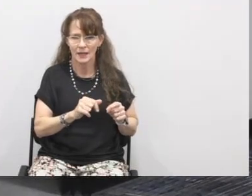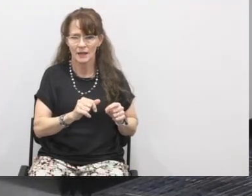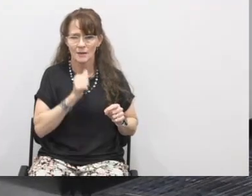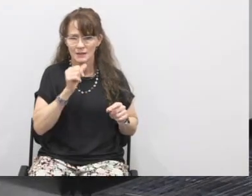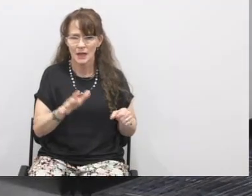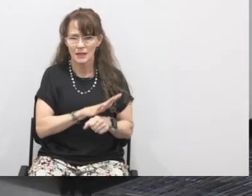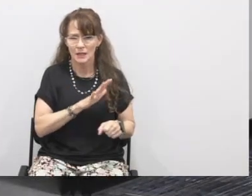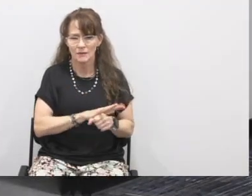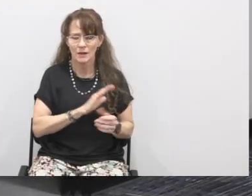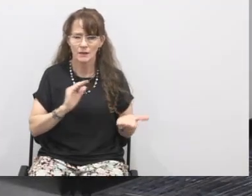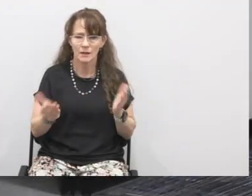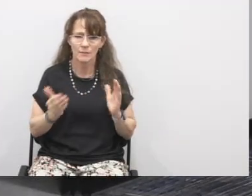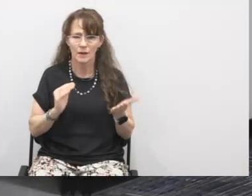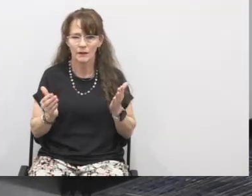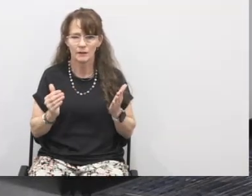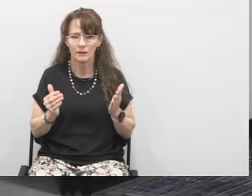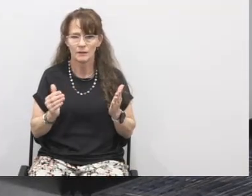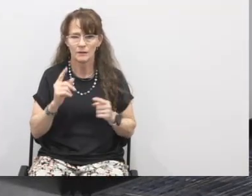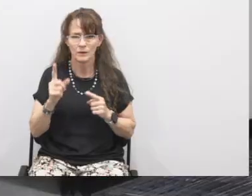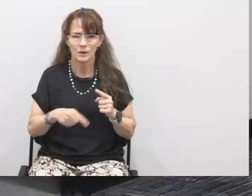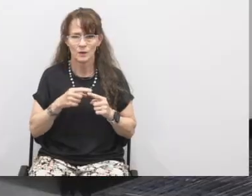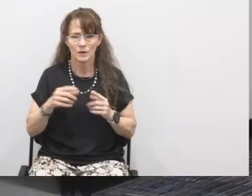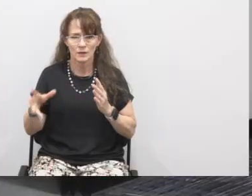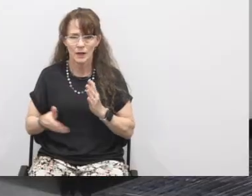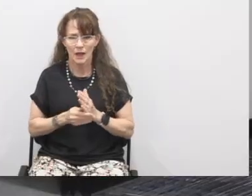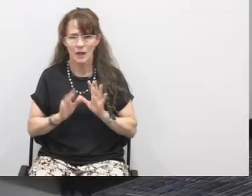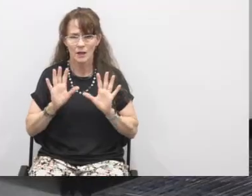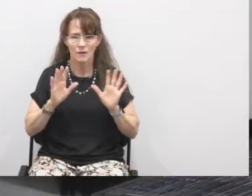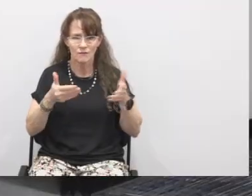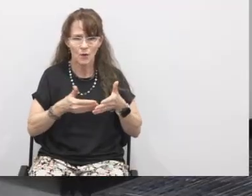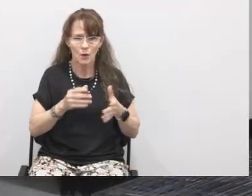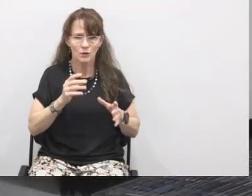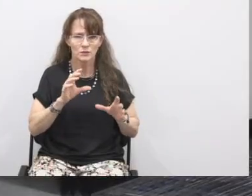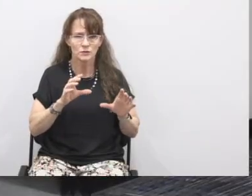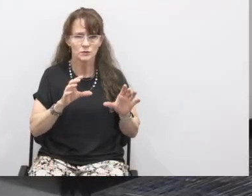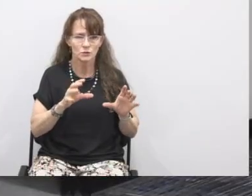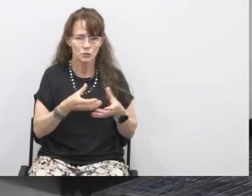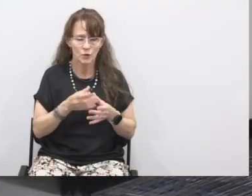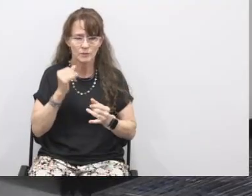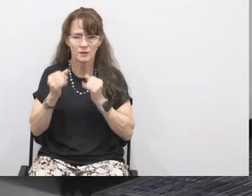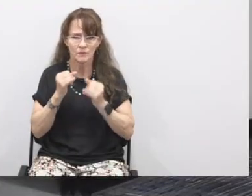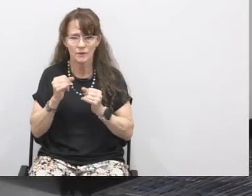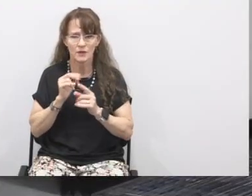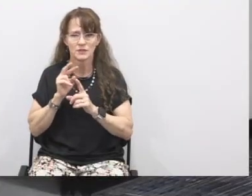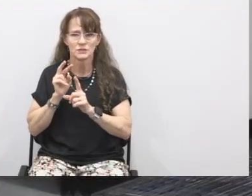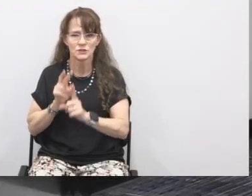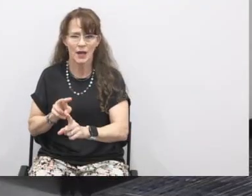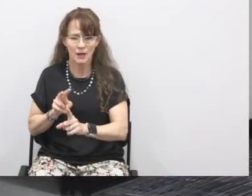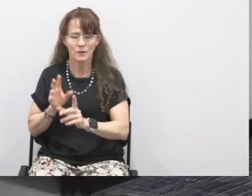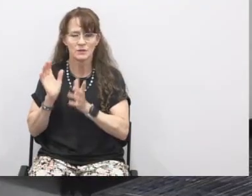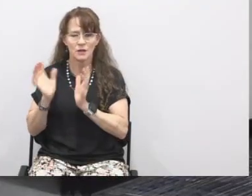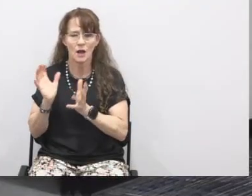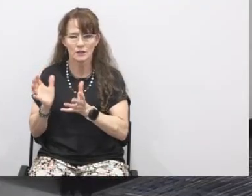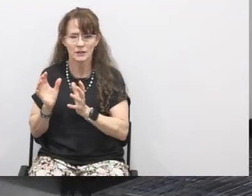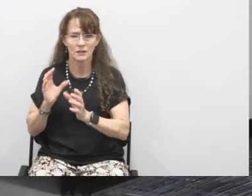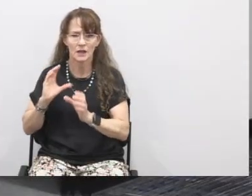in comparison to when you add on focus groups and interviews and shadowing and talking with people and conversations.